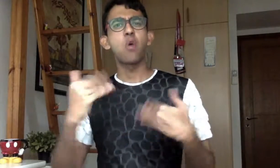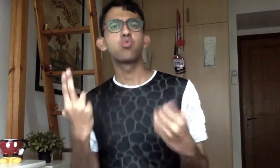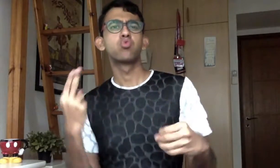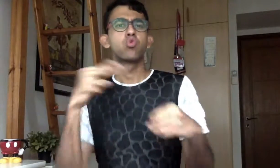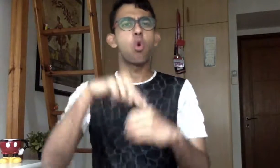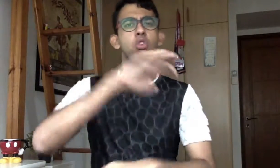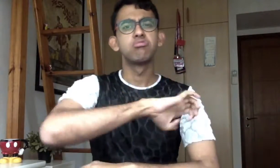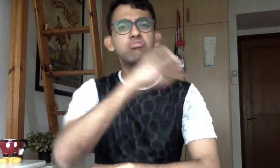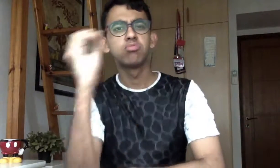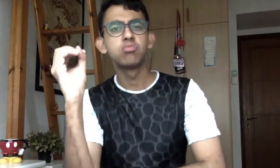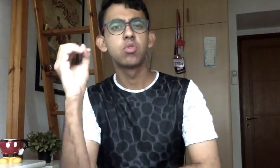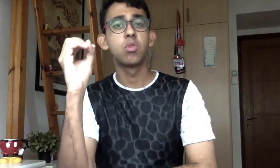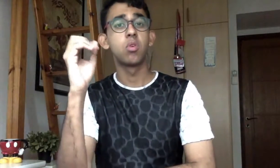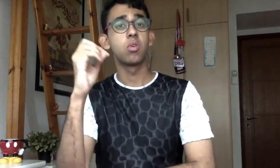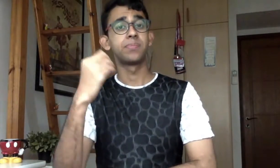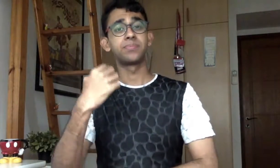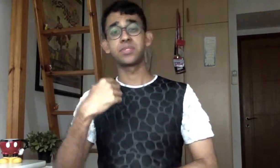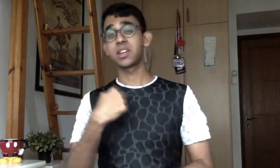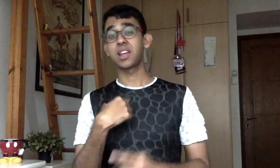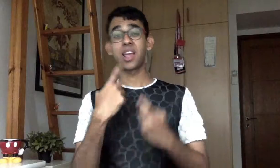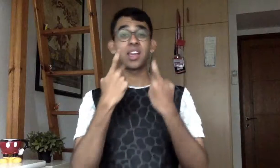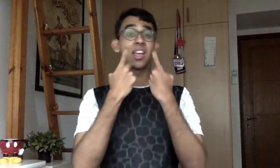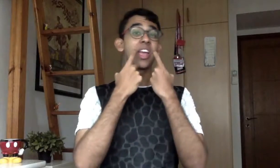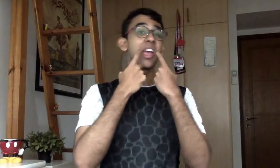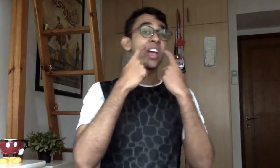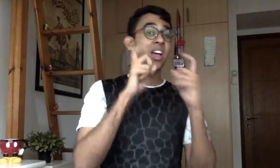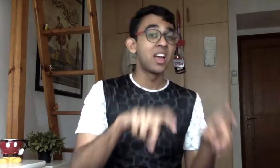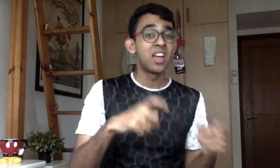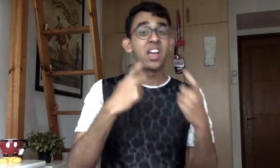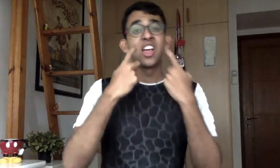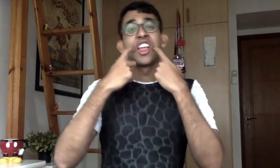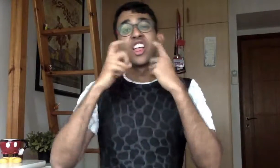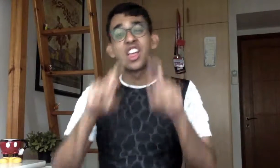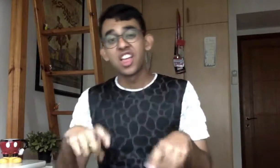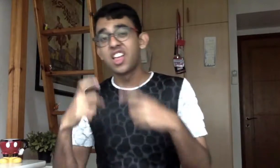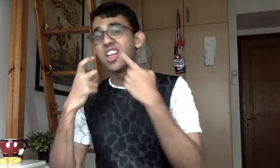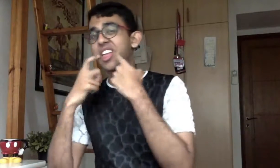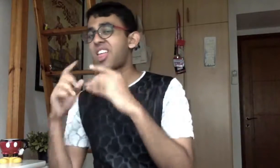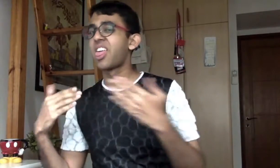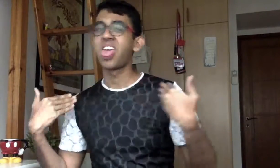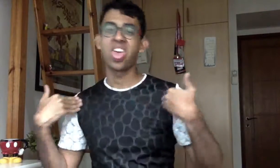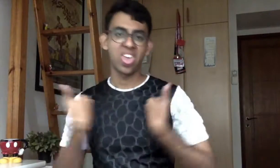how I joined ExtraOrdinary Horizons... I honestly get quite tired replying over and over